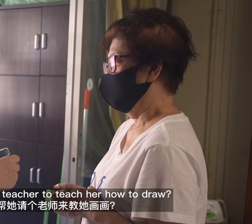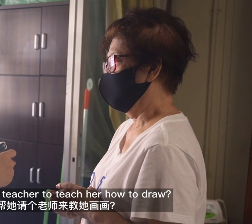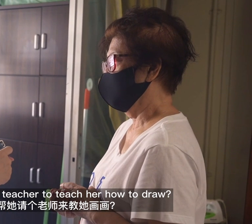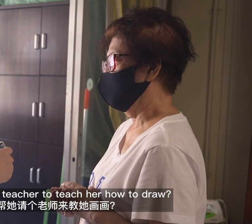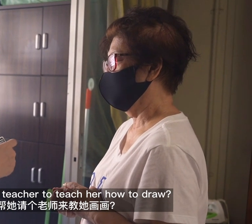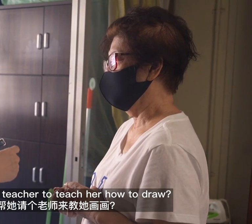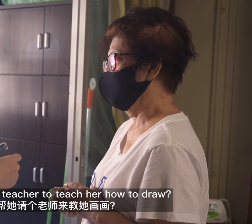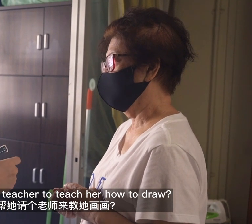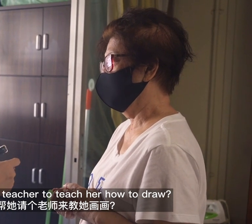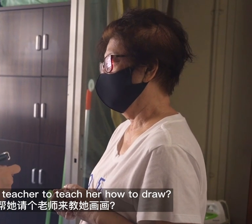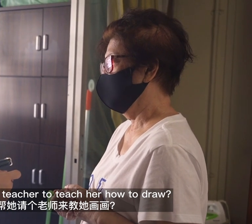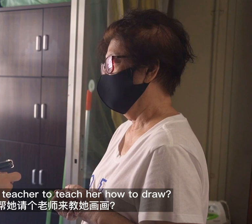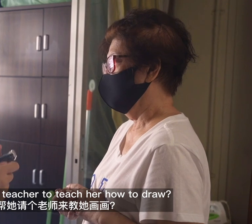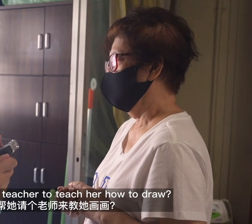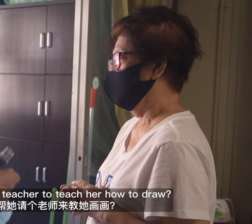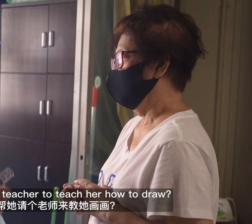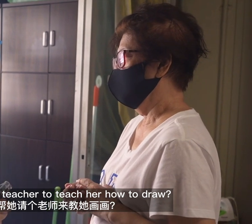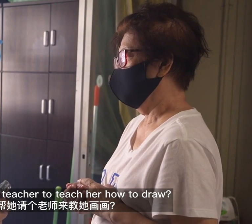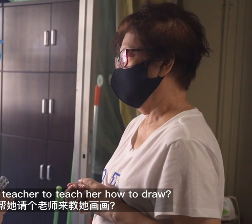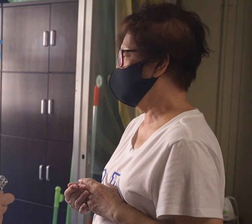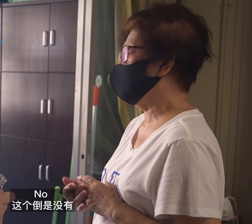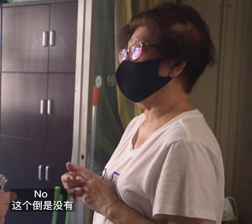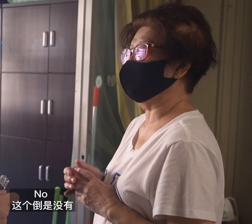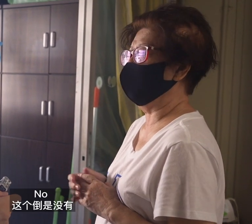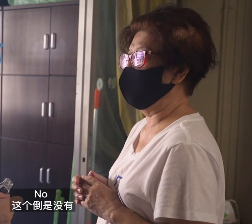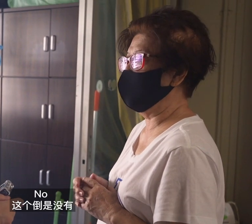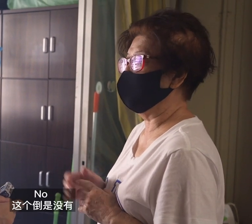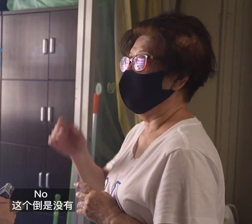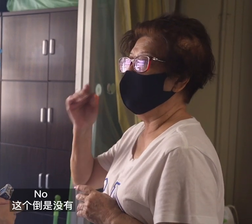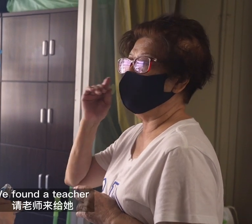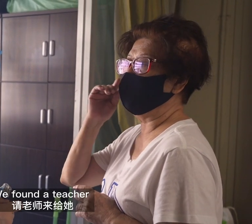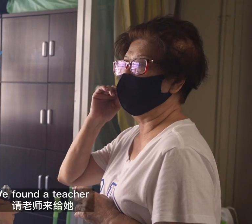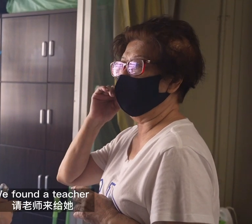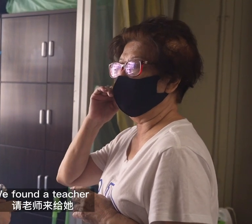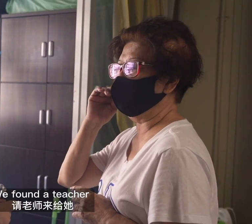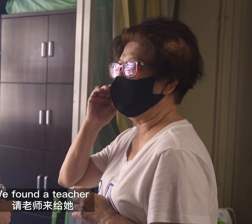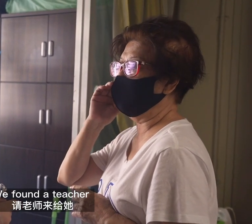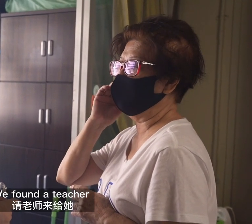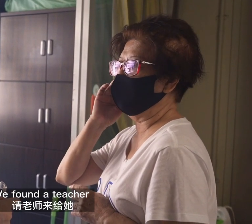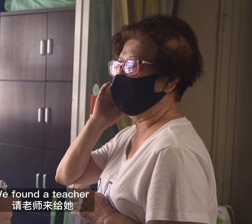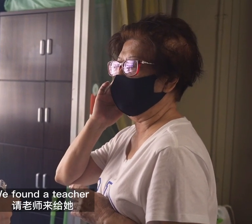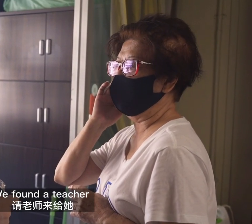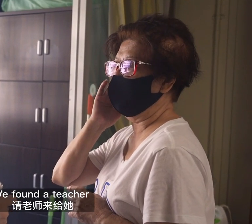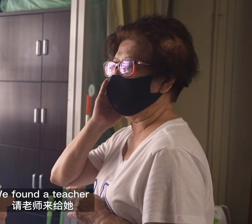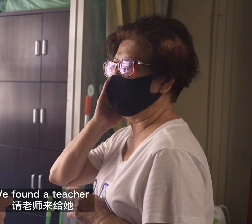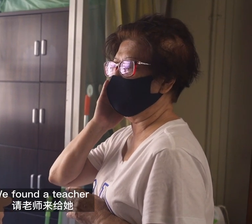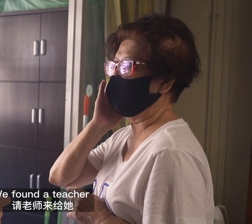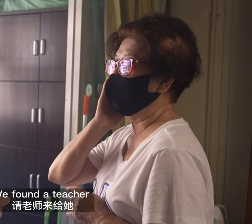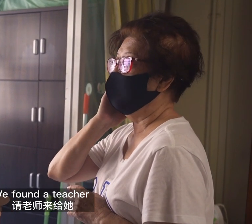Did you get her a teacher to teach her how to draw? No We found a teacher